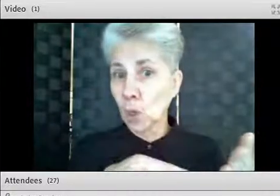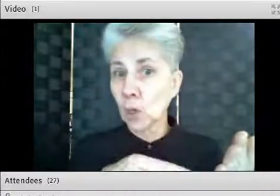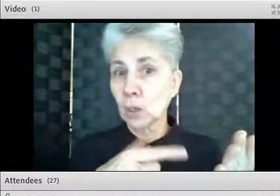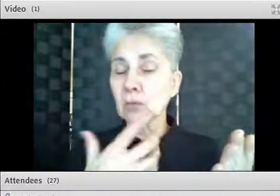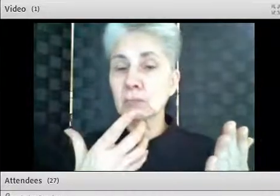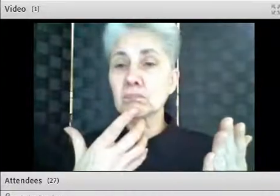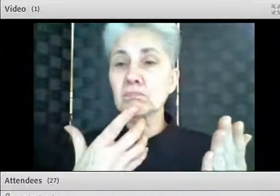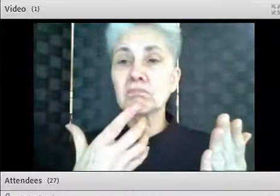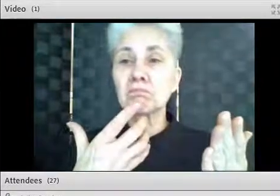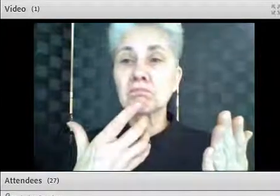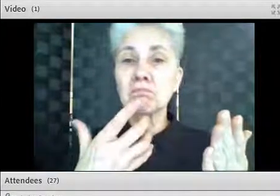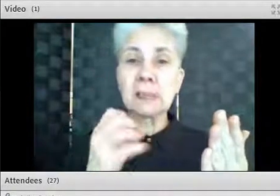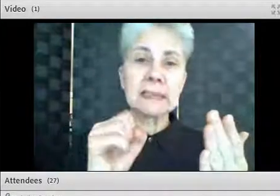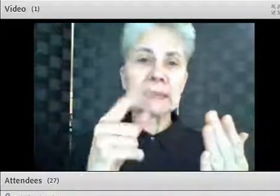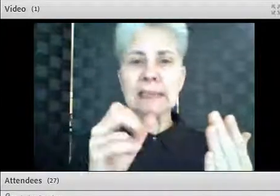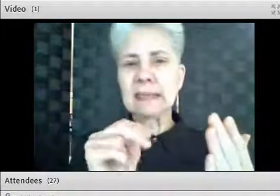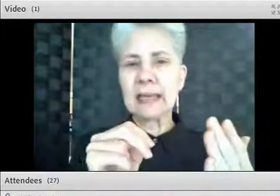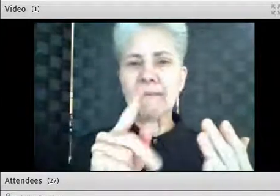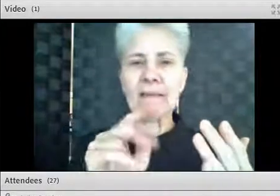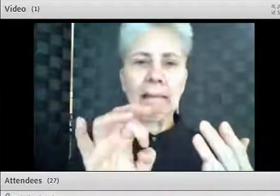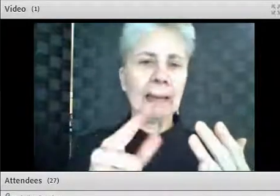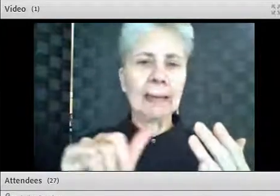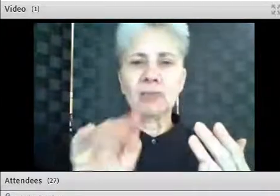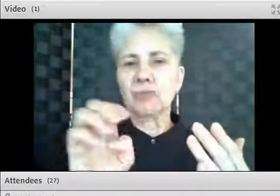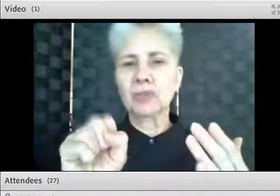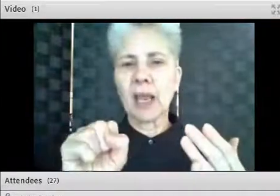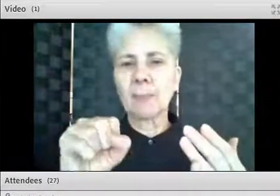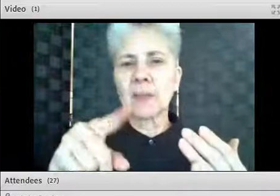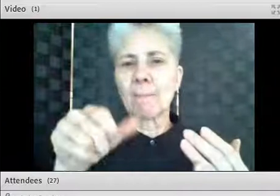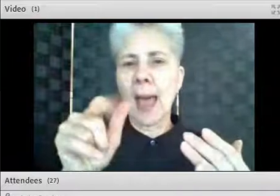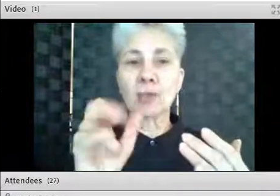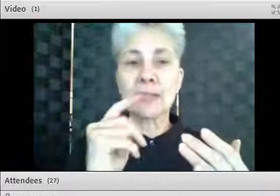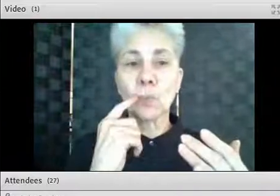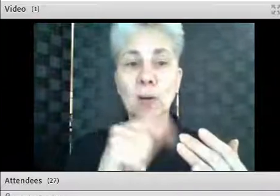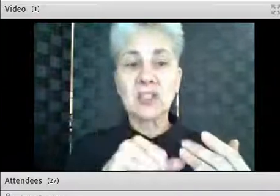Stephen King, James Patterson, whatever, you just take that last name of the author